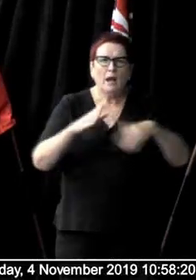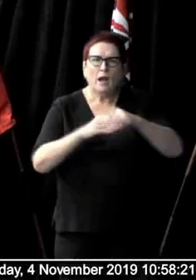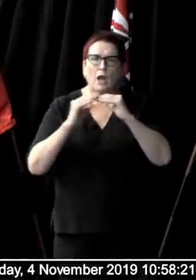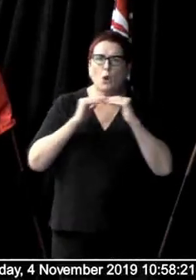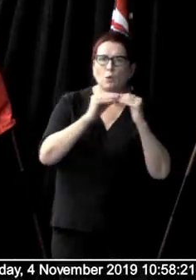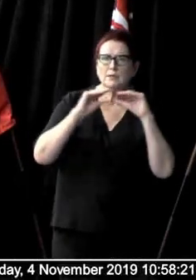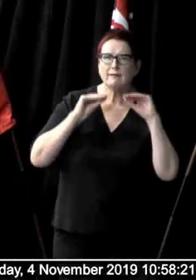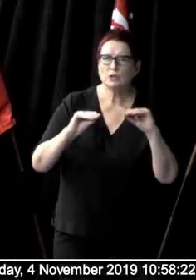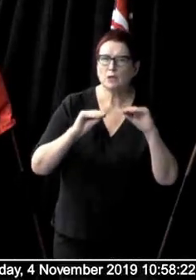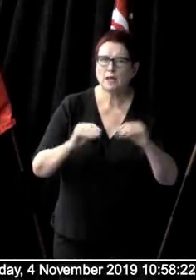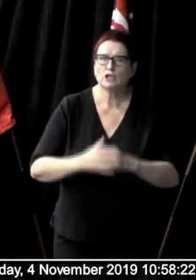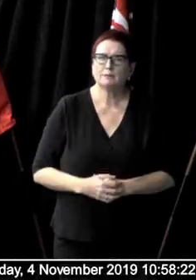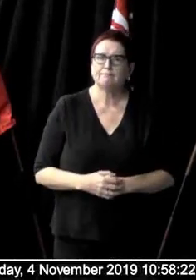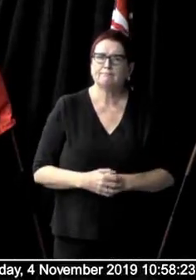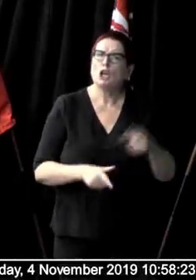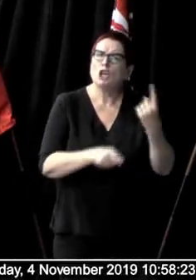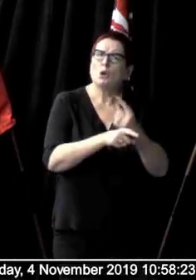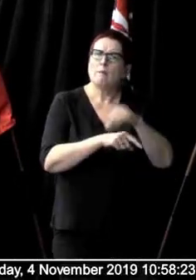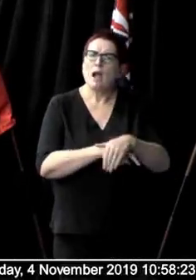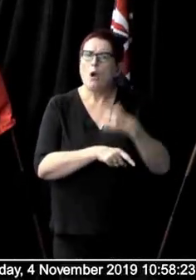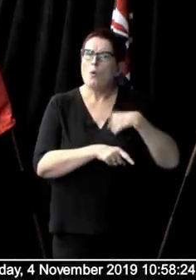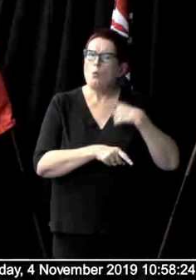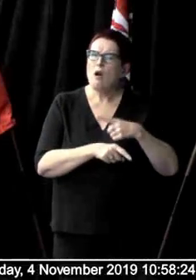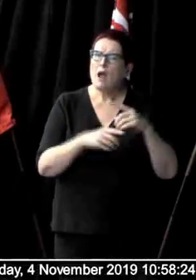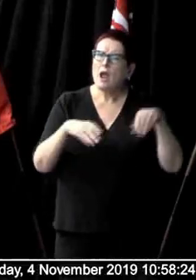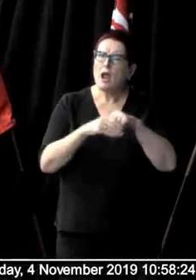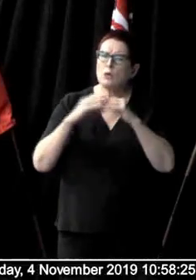benefits that inclusive education can offer not just for students with disabilities